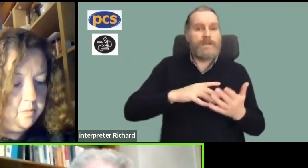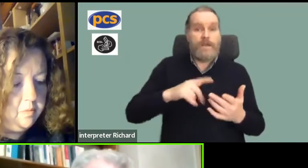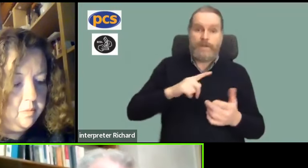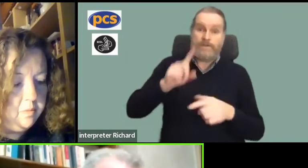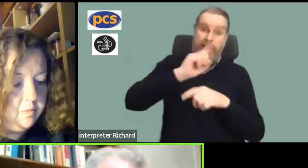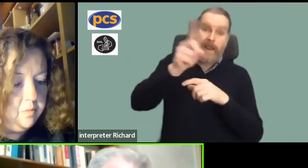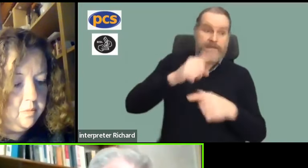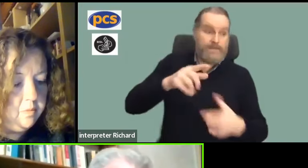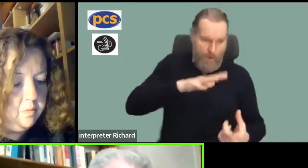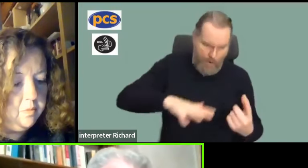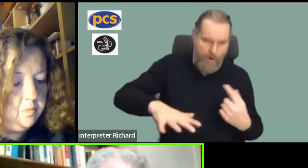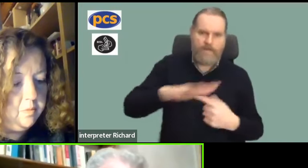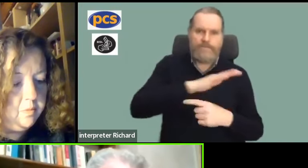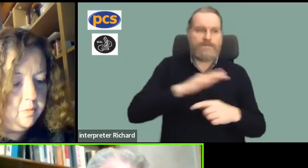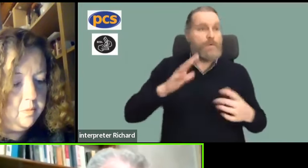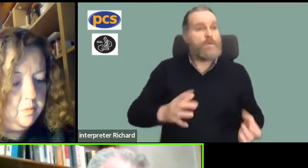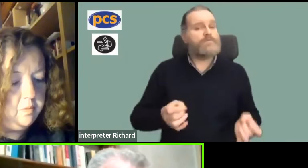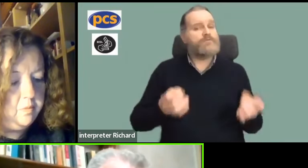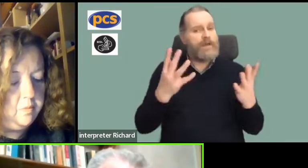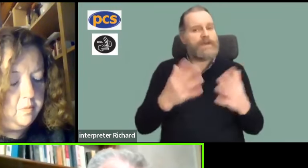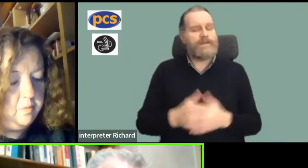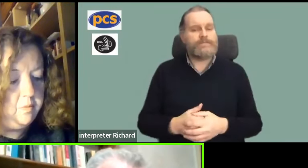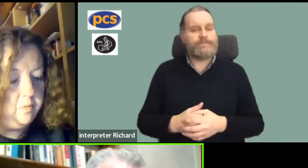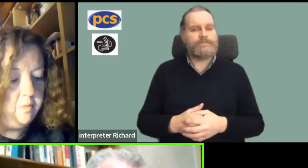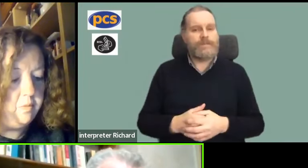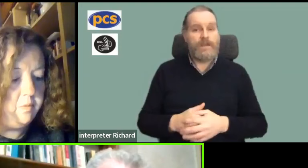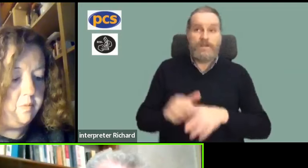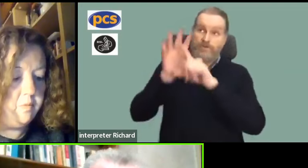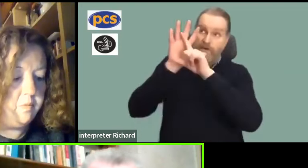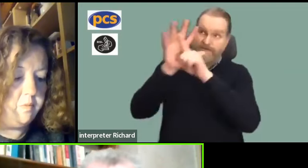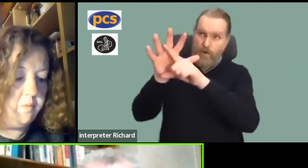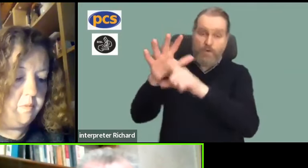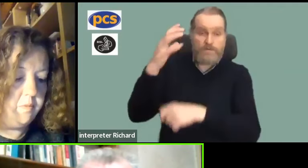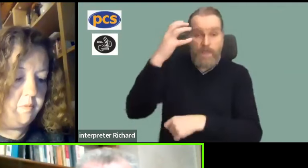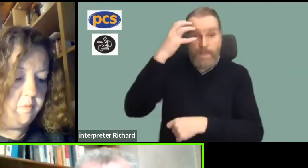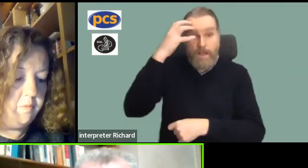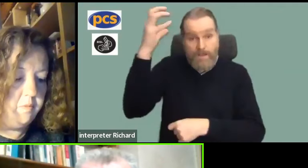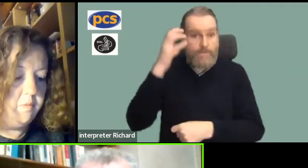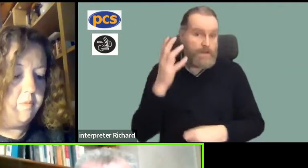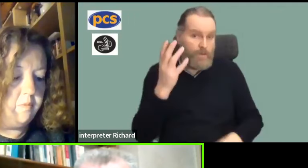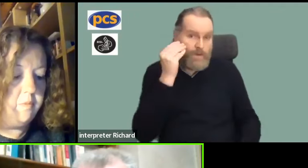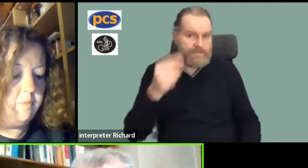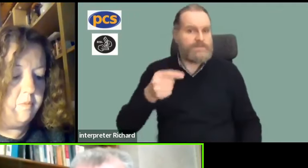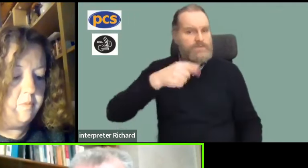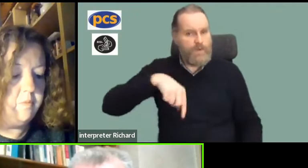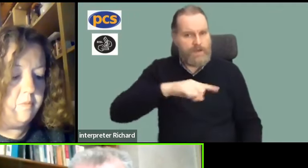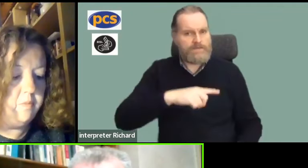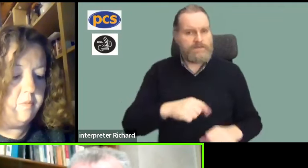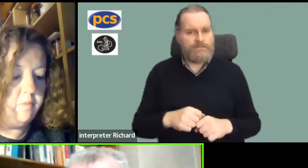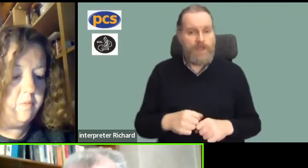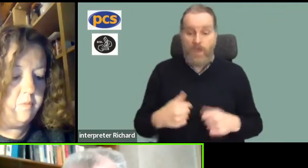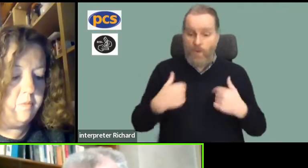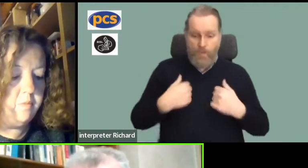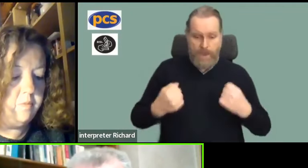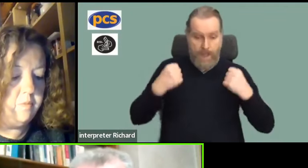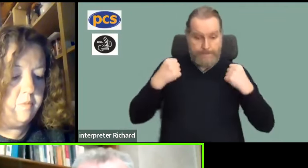Government they're gonna have to they're gonna have to think again n, and that's really that's really what I then wanna just focus on n from is because we are